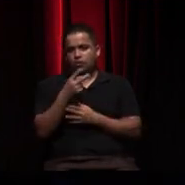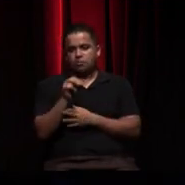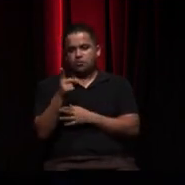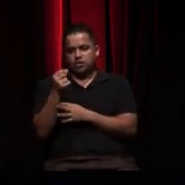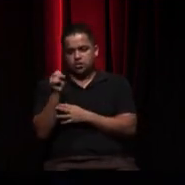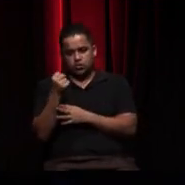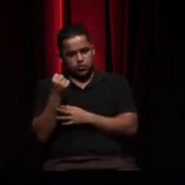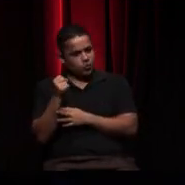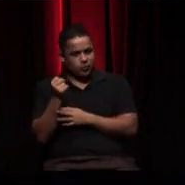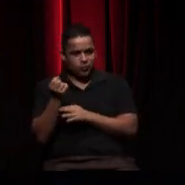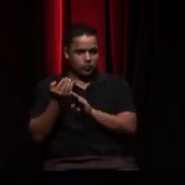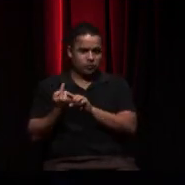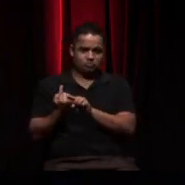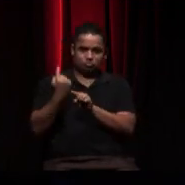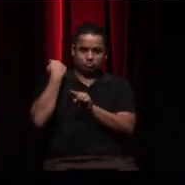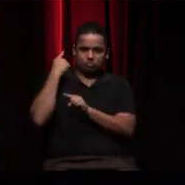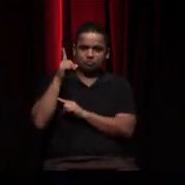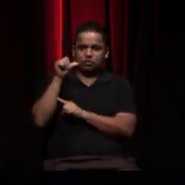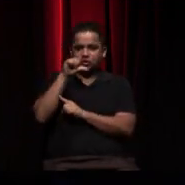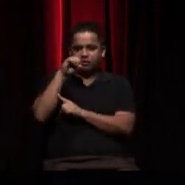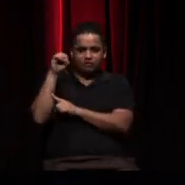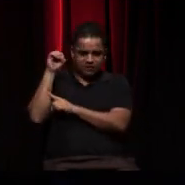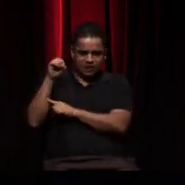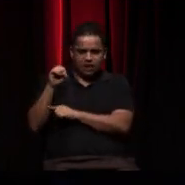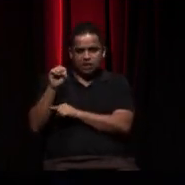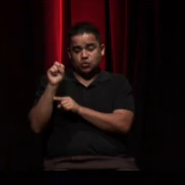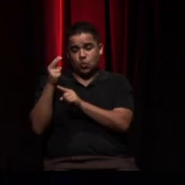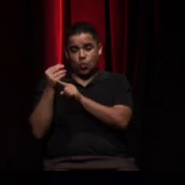but in 1900. It’s a little older.